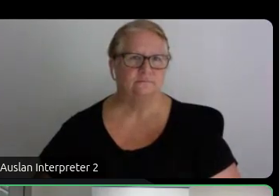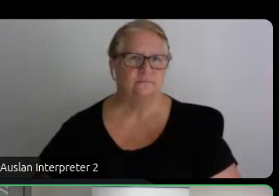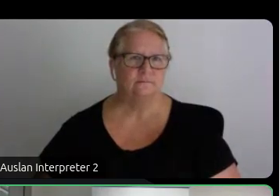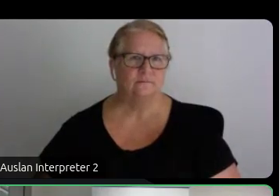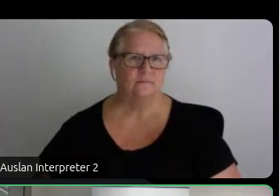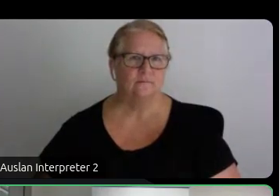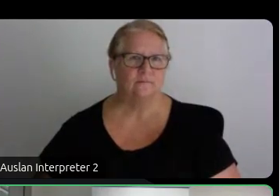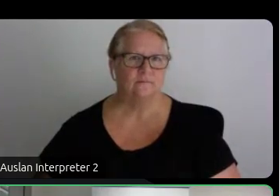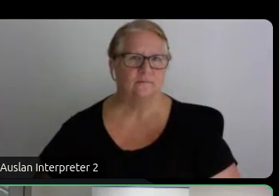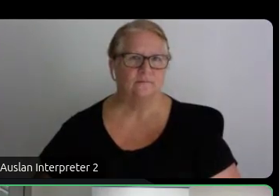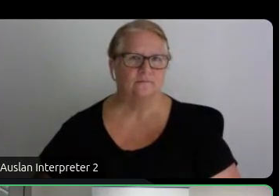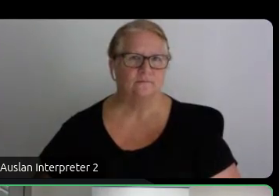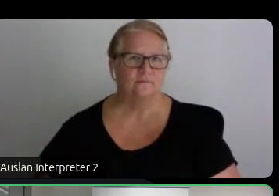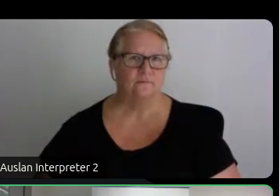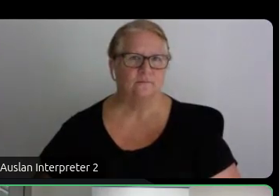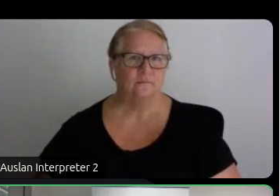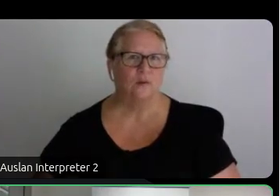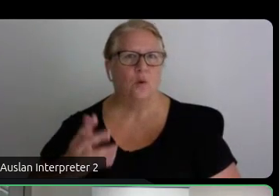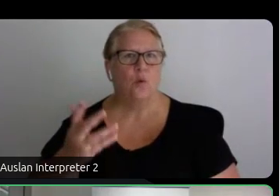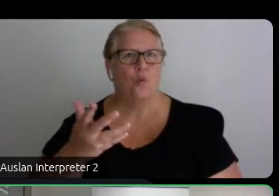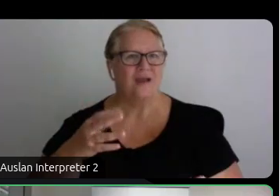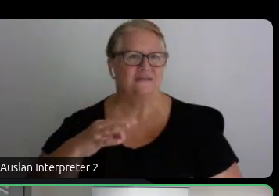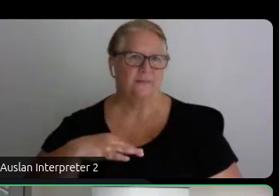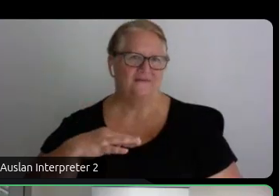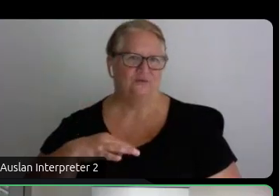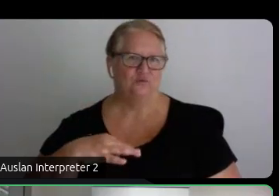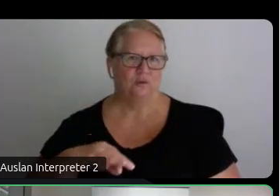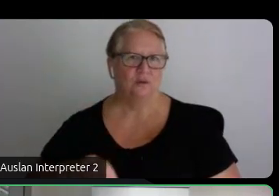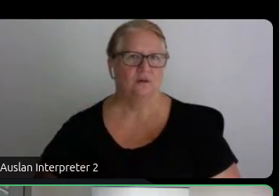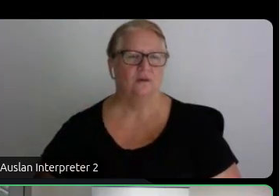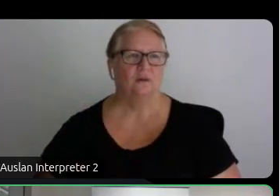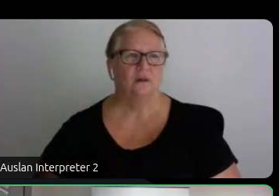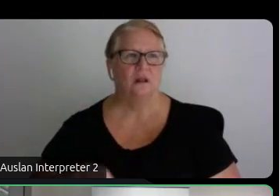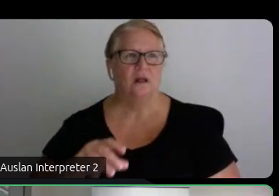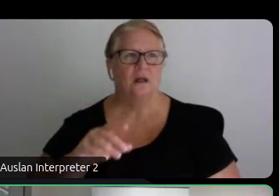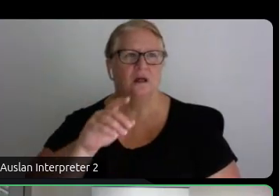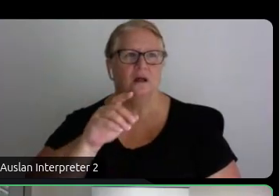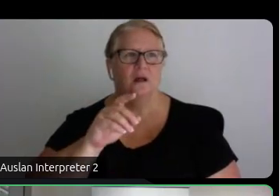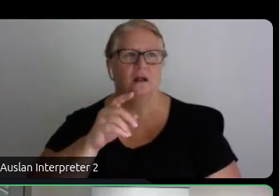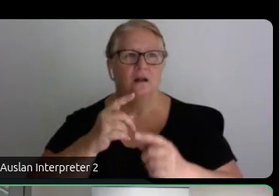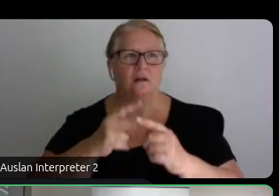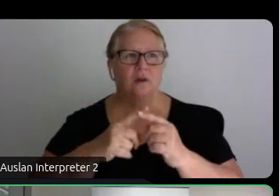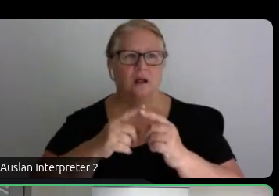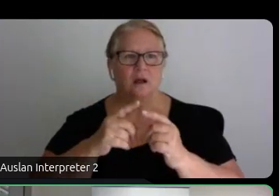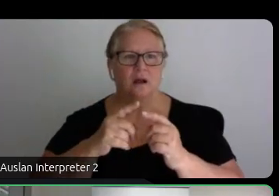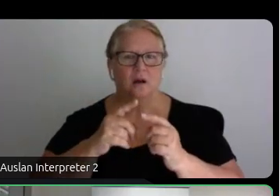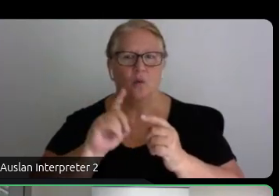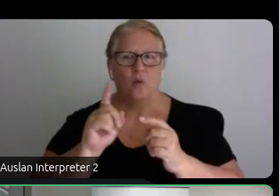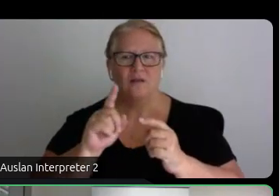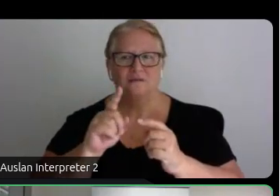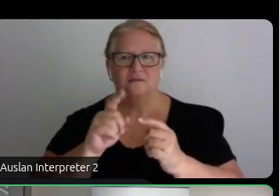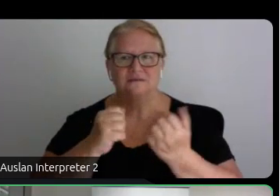applicant. And that includes would it reduce the needs for supports in the future? Will it reduce